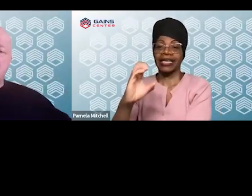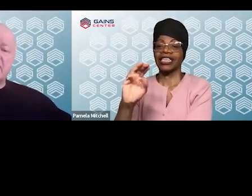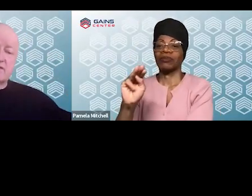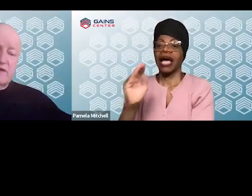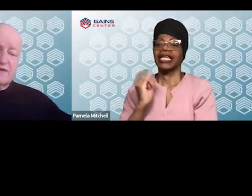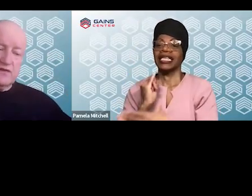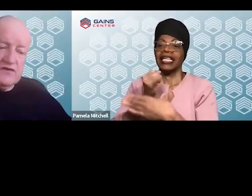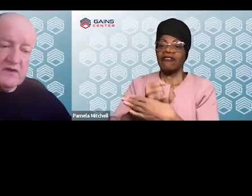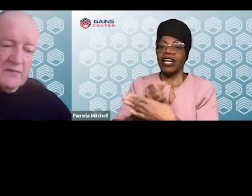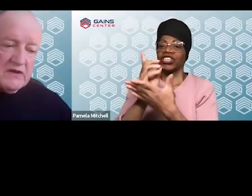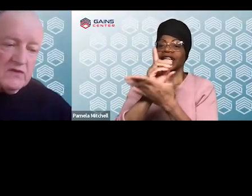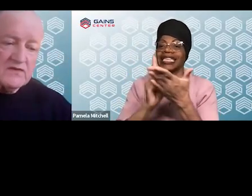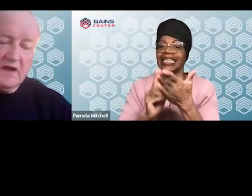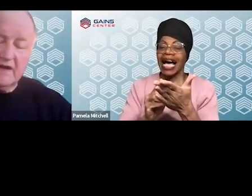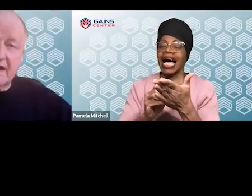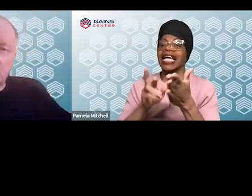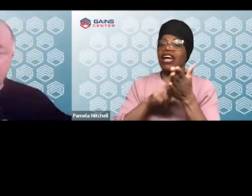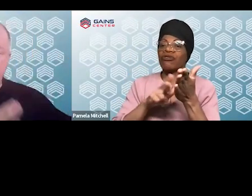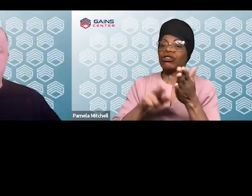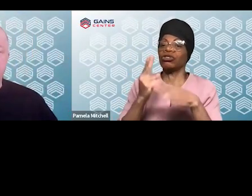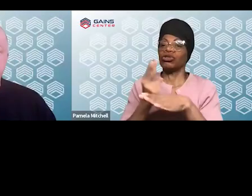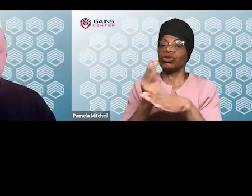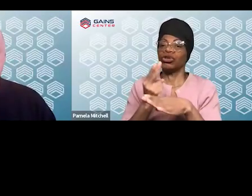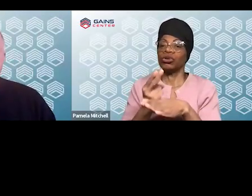designed and researched to be used on an outpatient basis.